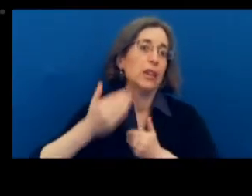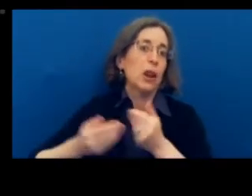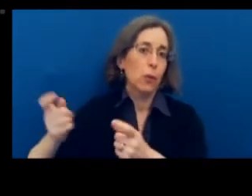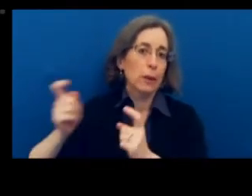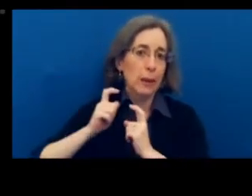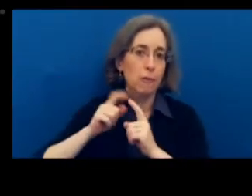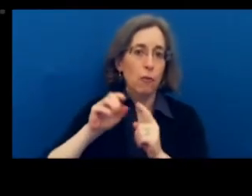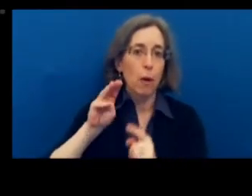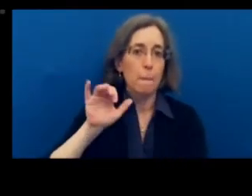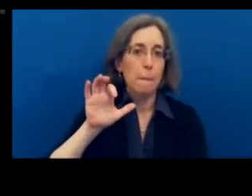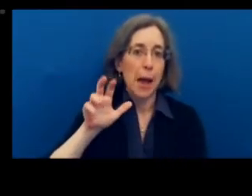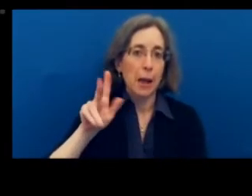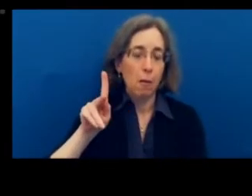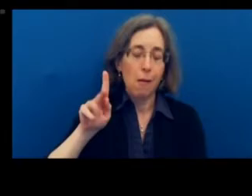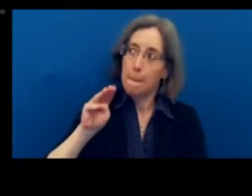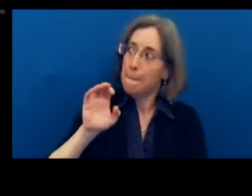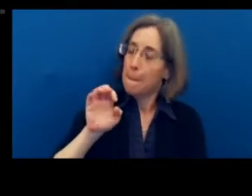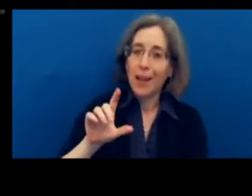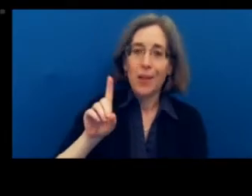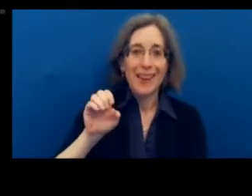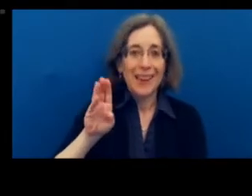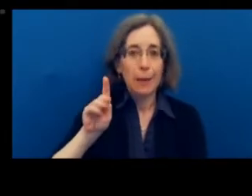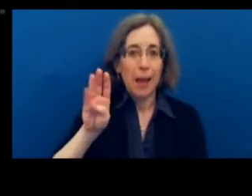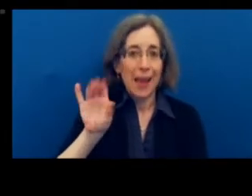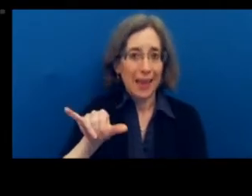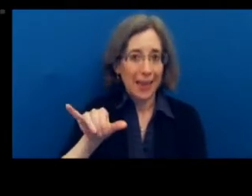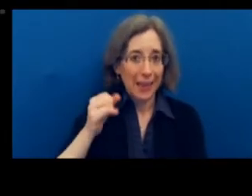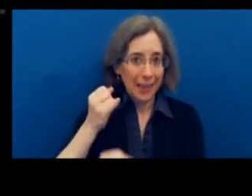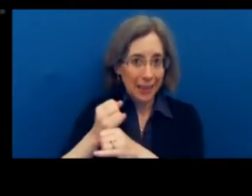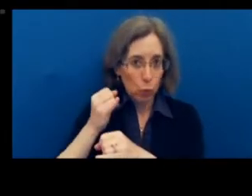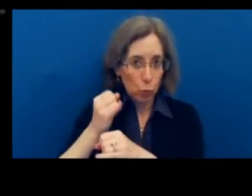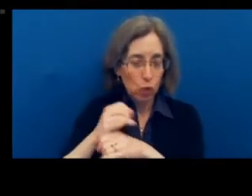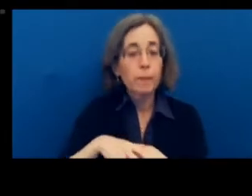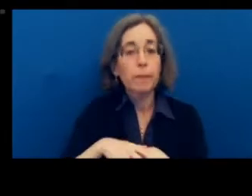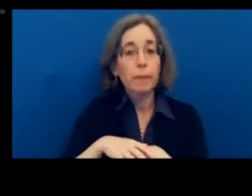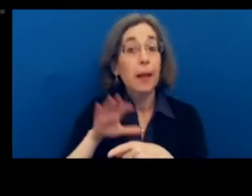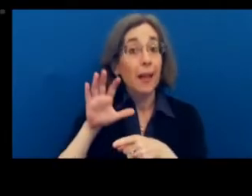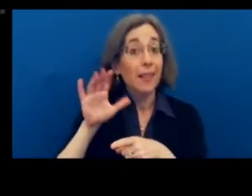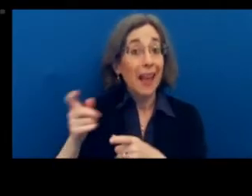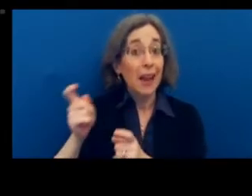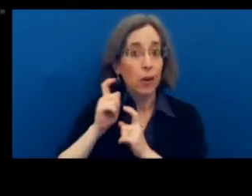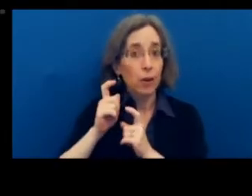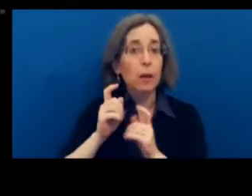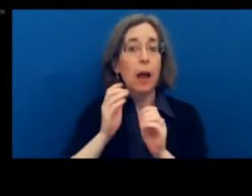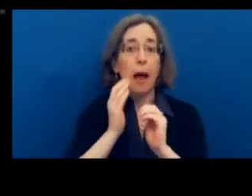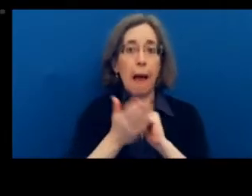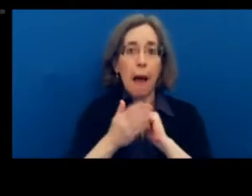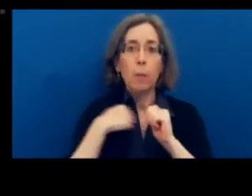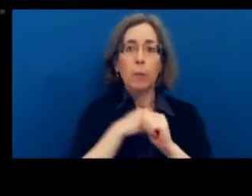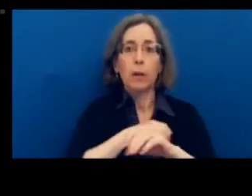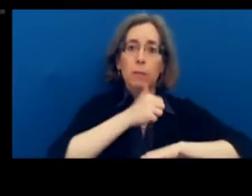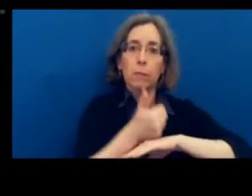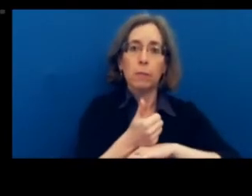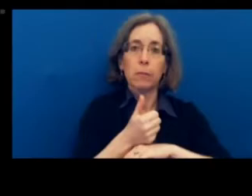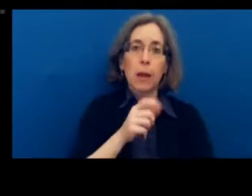THAT GIFT THAT HELPED OUR INSTITUTION TO ESTABLISH THE MICHAEL E. DEBAKEY FELLOWSHIP IN MEDICINE.